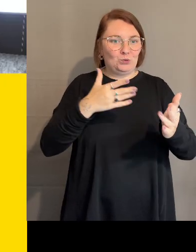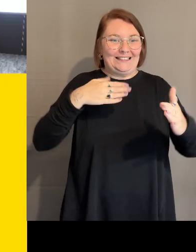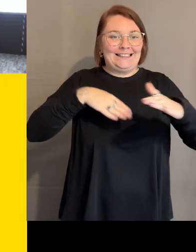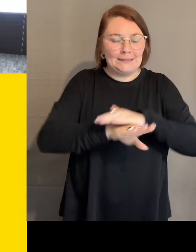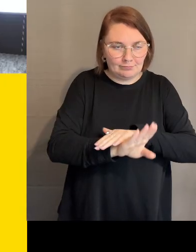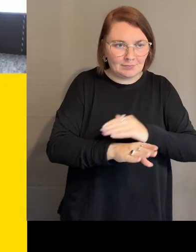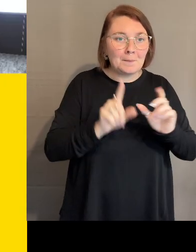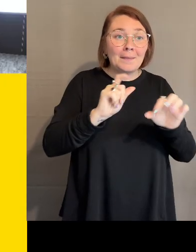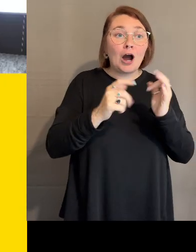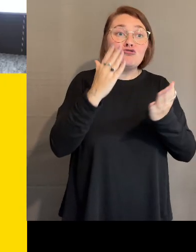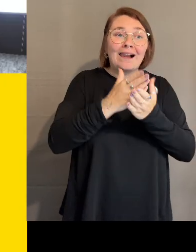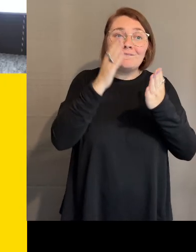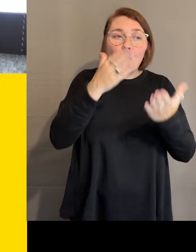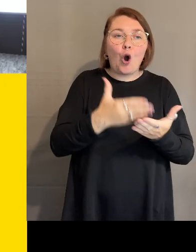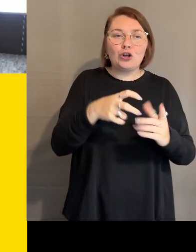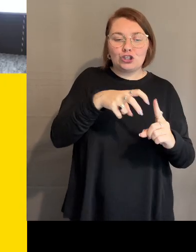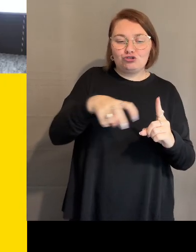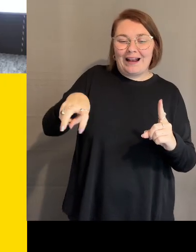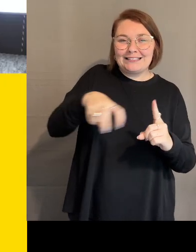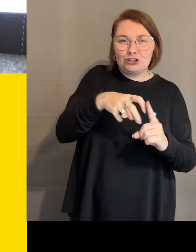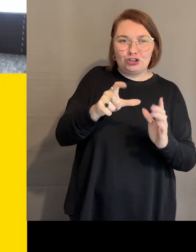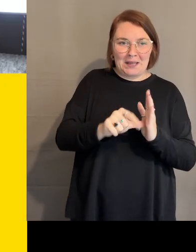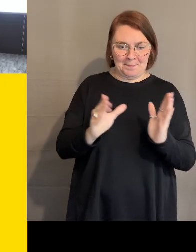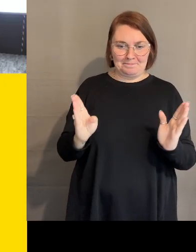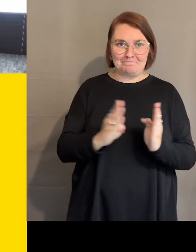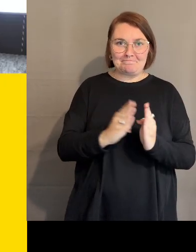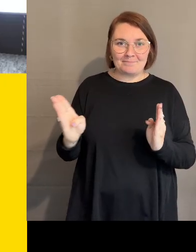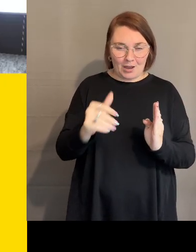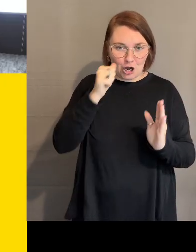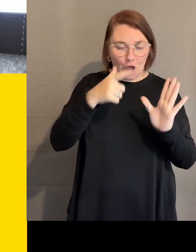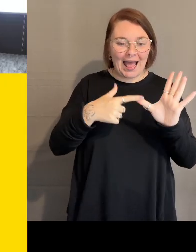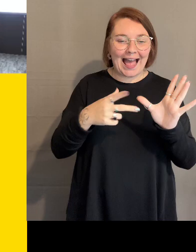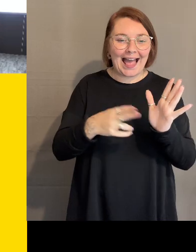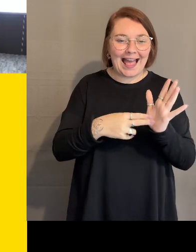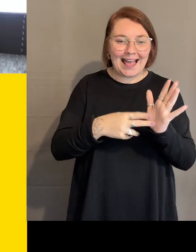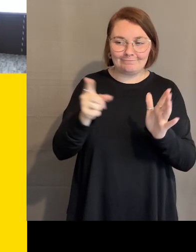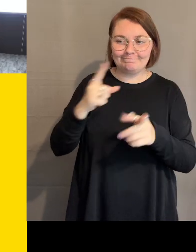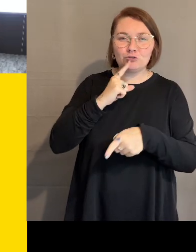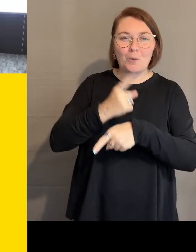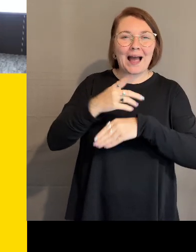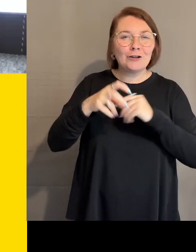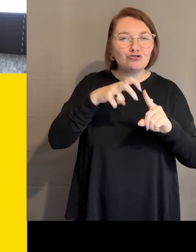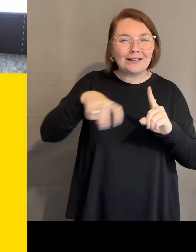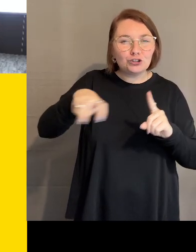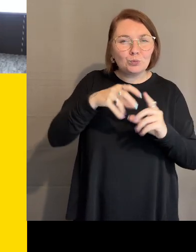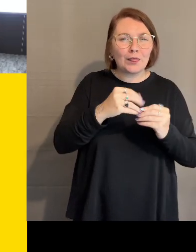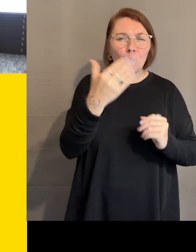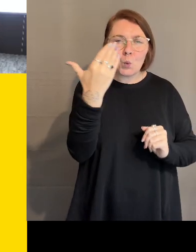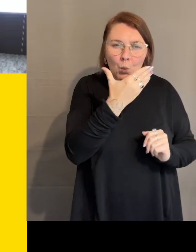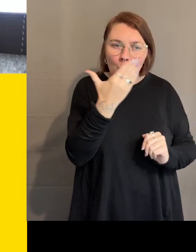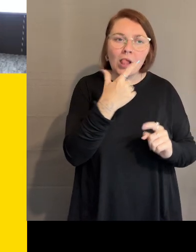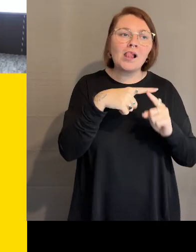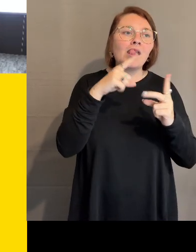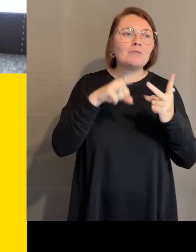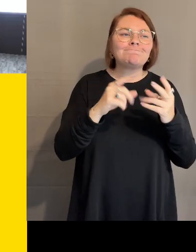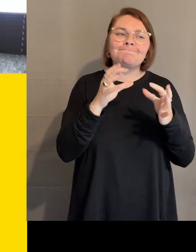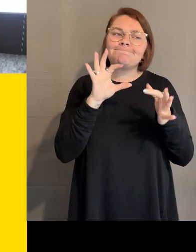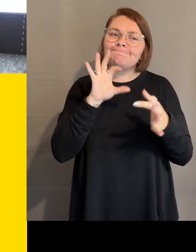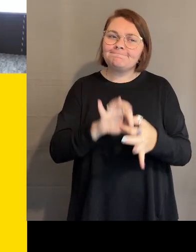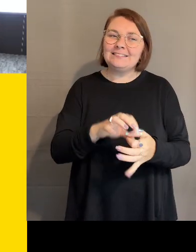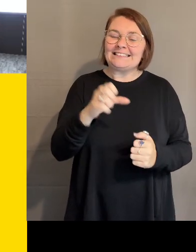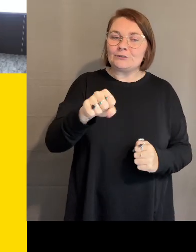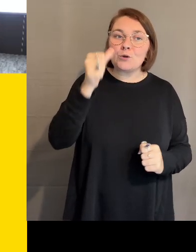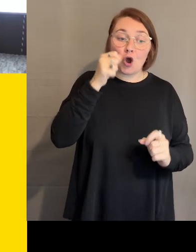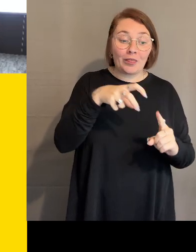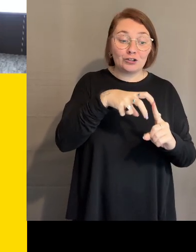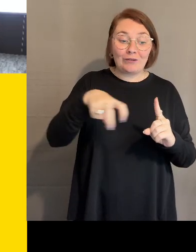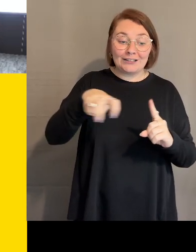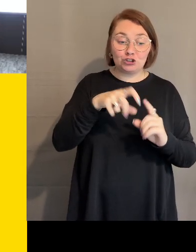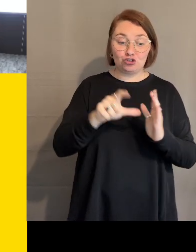but also really focus on transition periods, and Anne, you were talking earlier about, kind of, transitions around schools and things like that, and we know that those transition periods